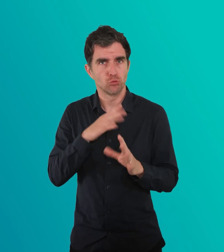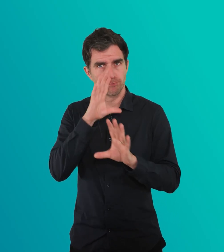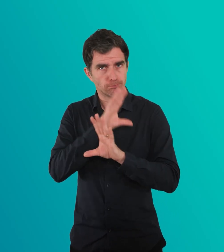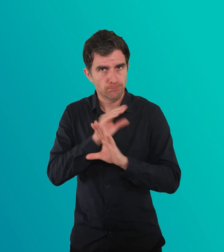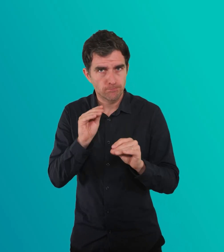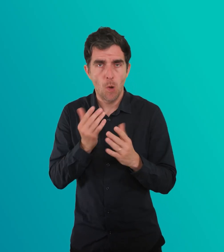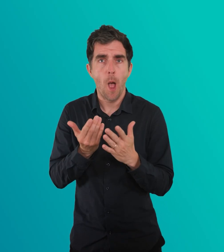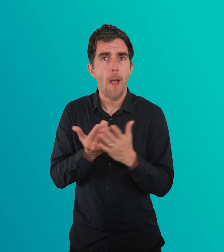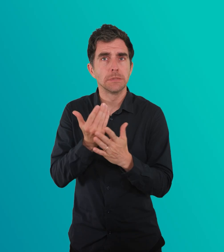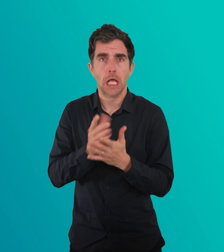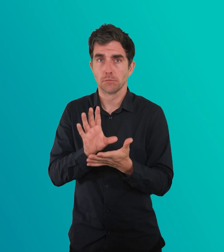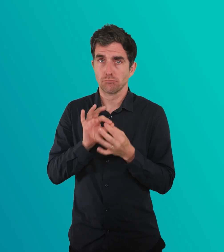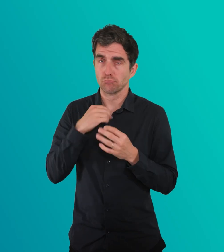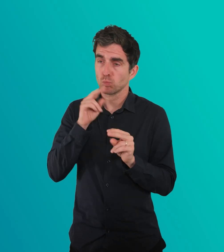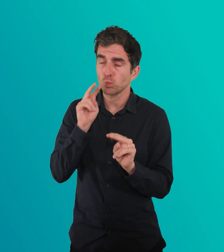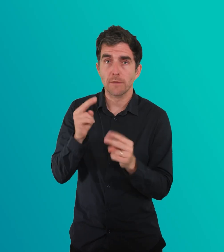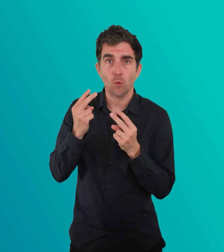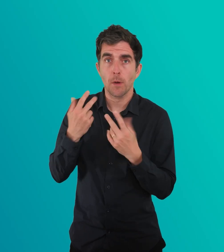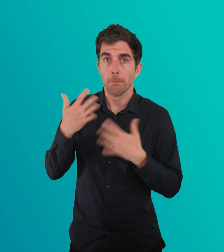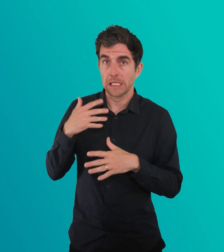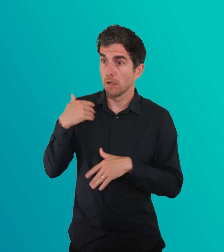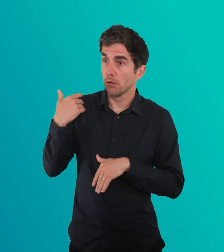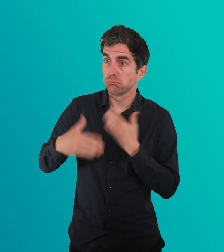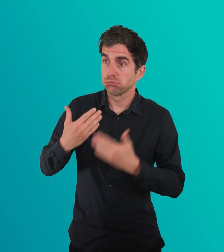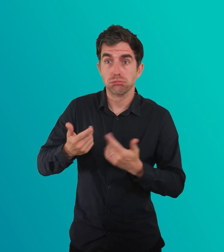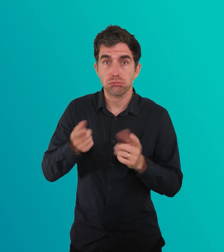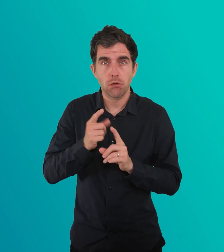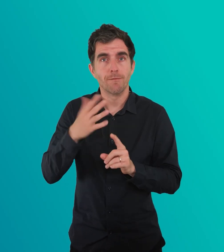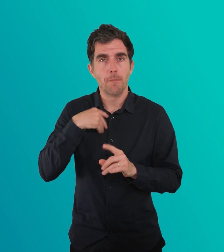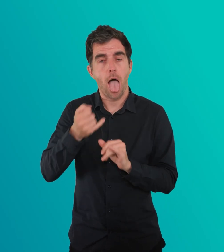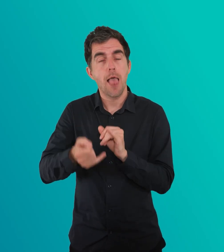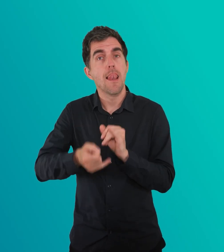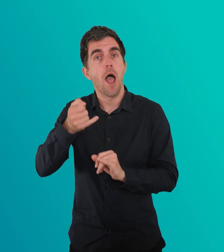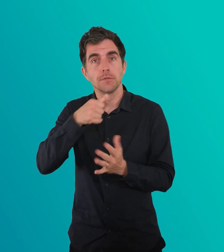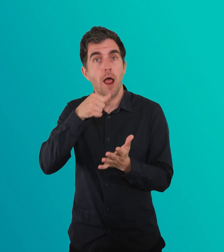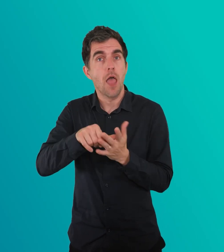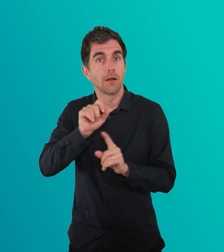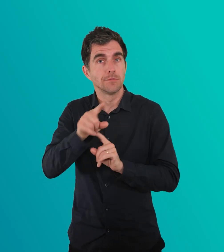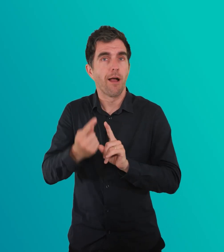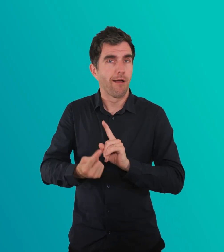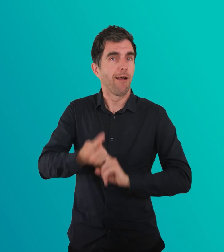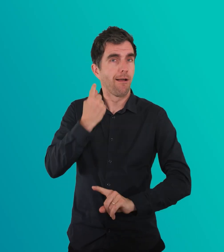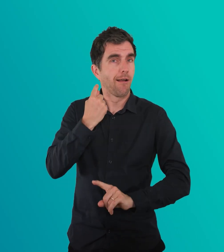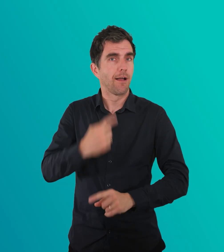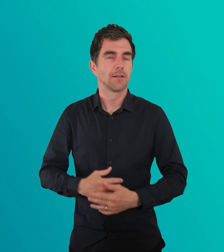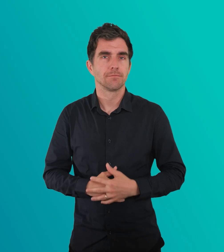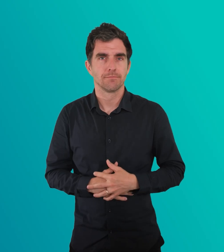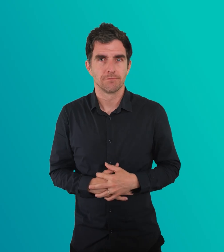to update on the Review’s progress since our last letter.